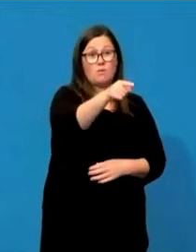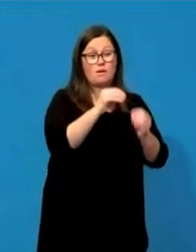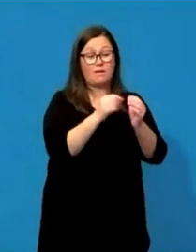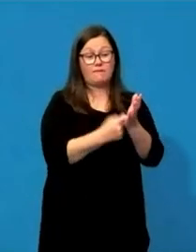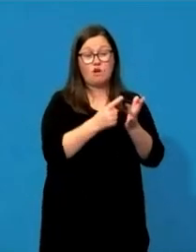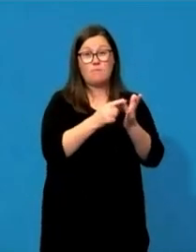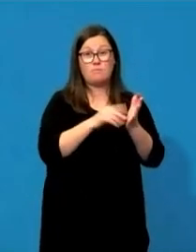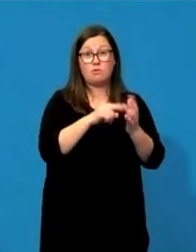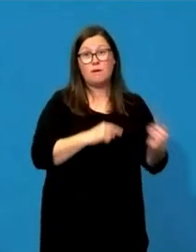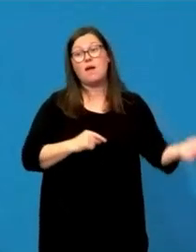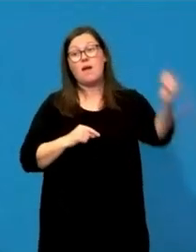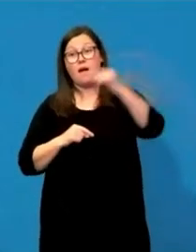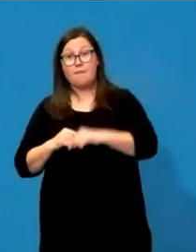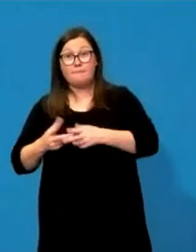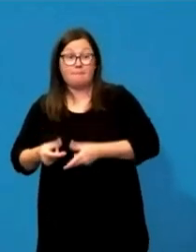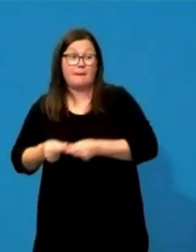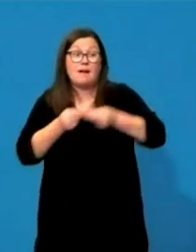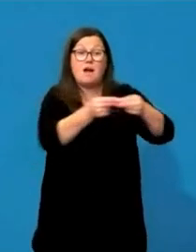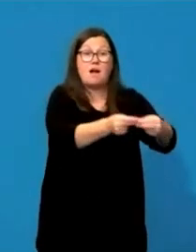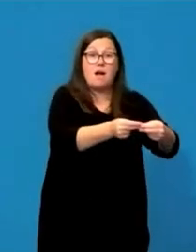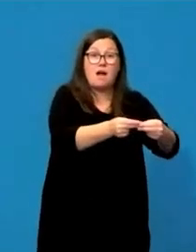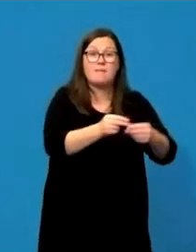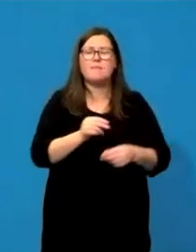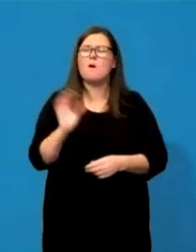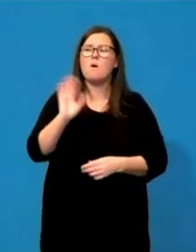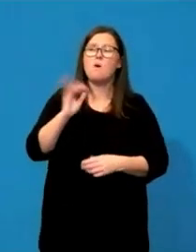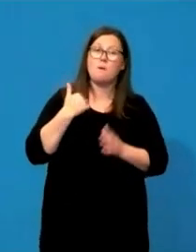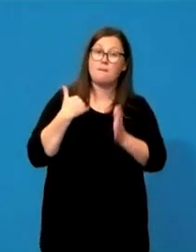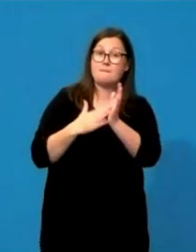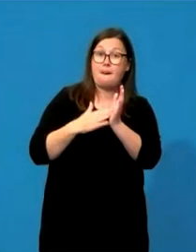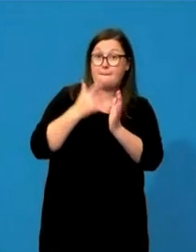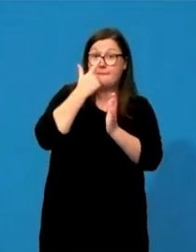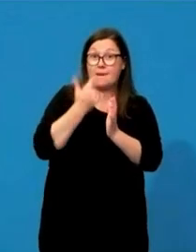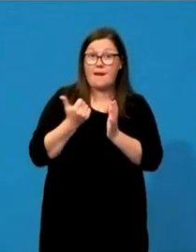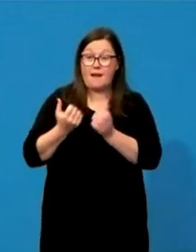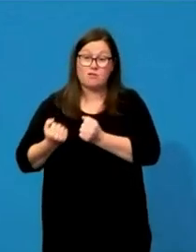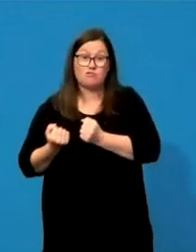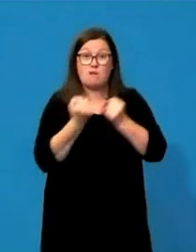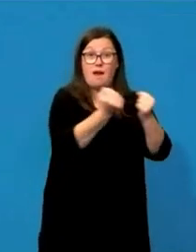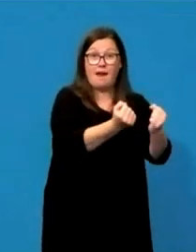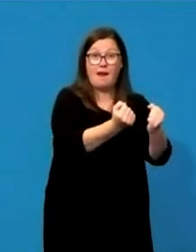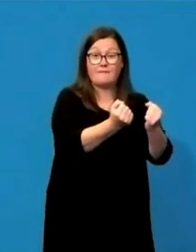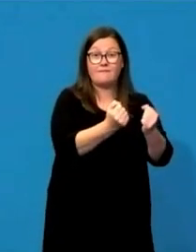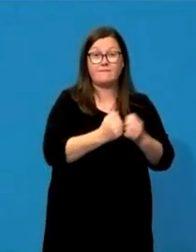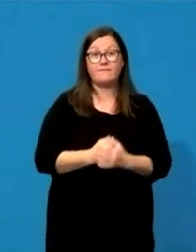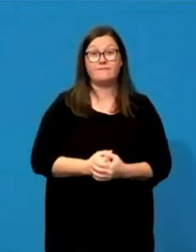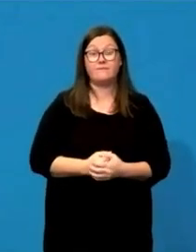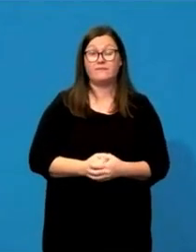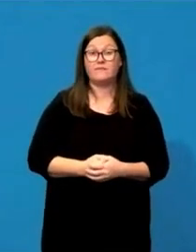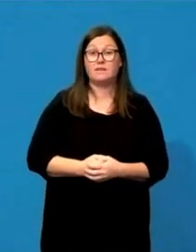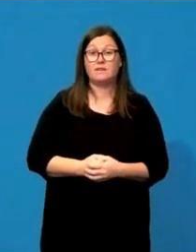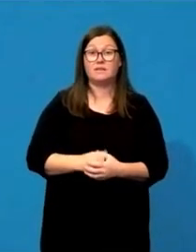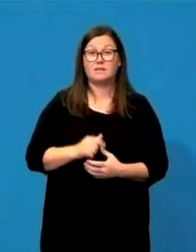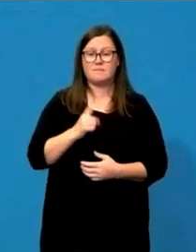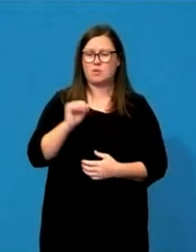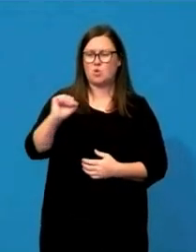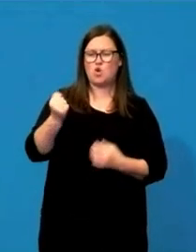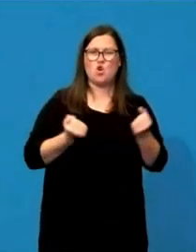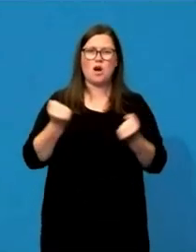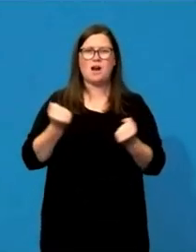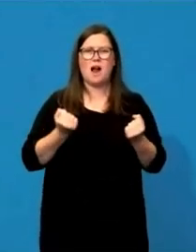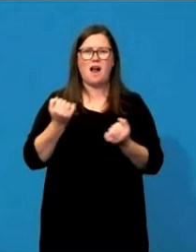Yeah. RONITA JACKAMARRA: But - she took me in a lower bit of a car, where